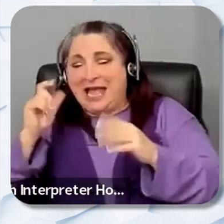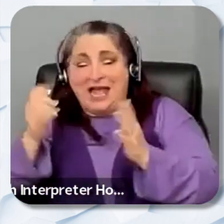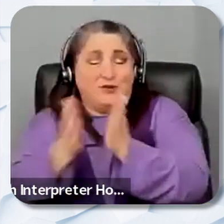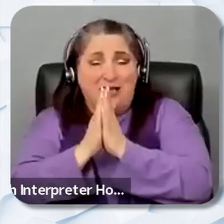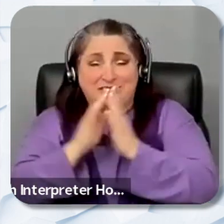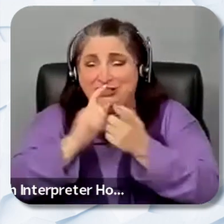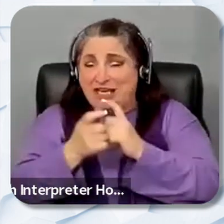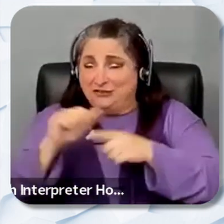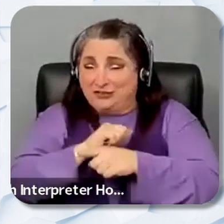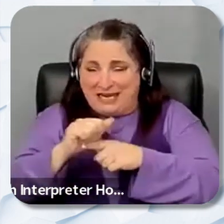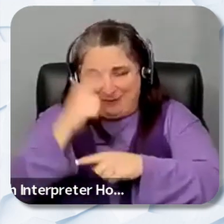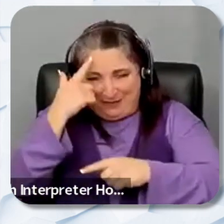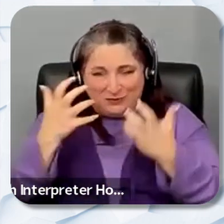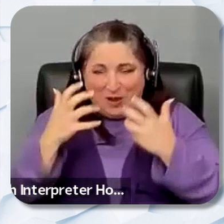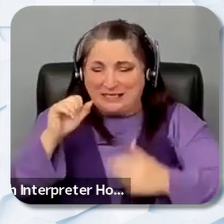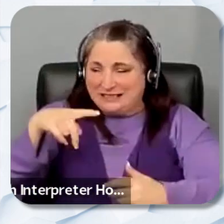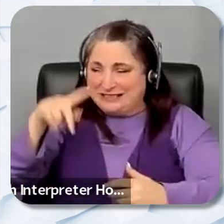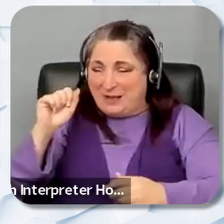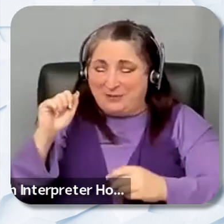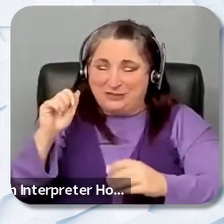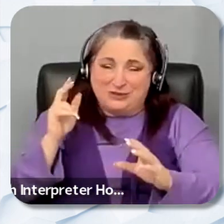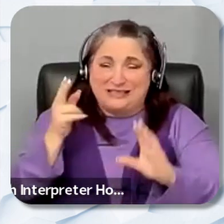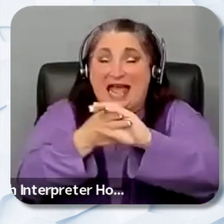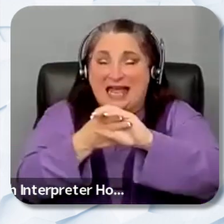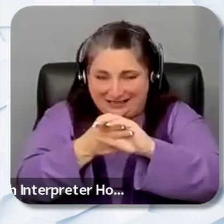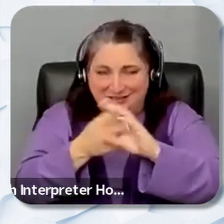ensure that SELPA could attend. So we're kind of working on accommodating a lot of things.